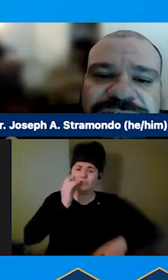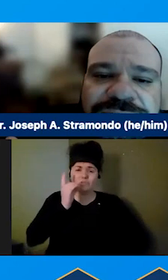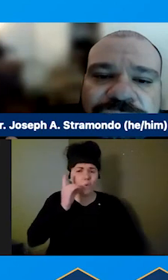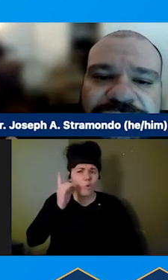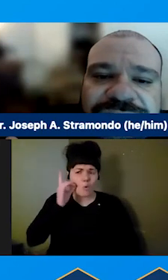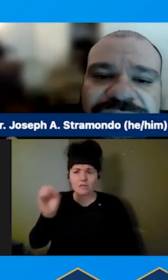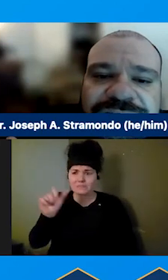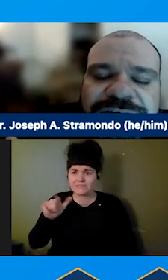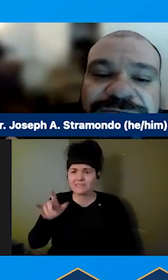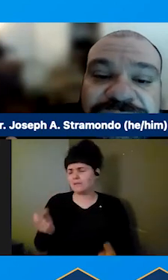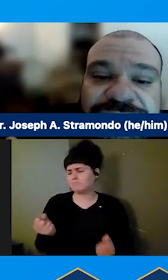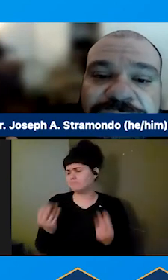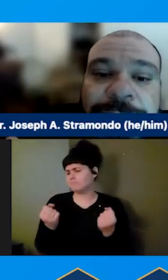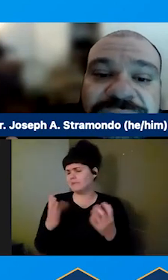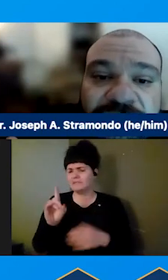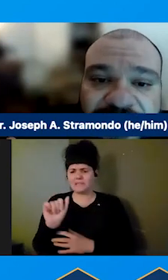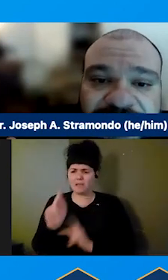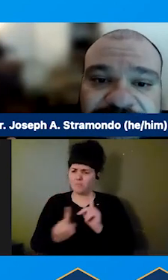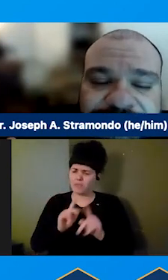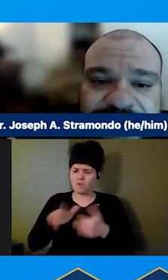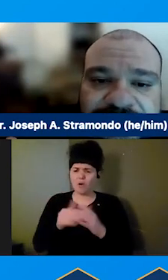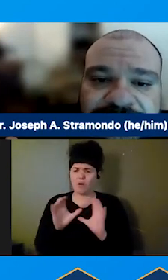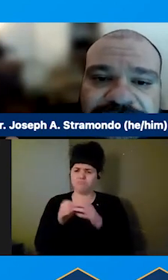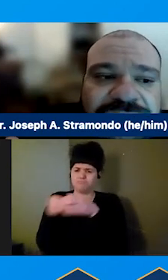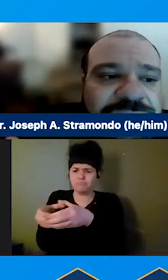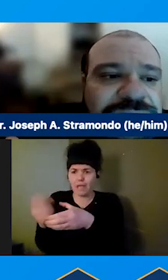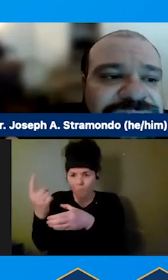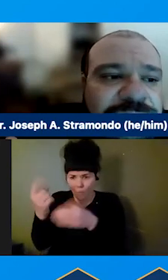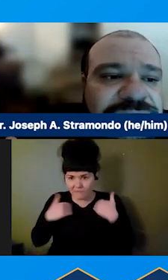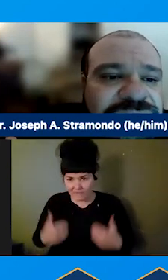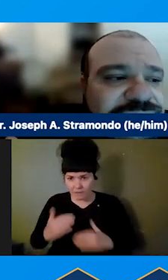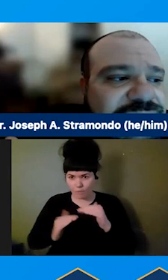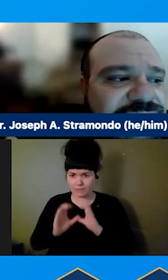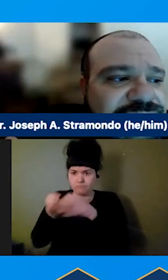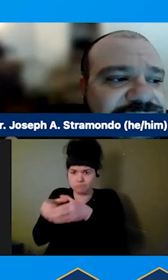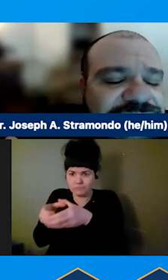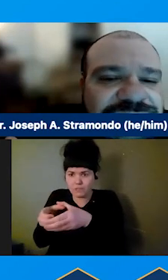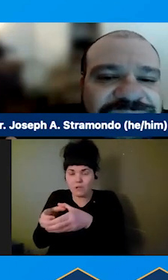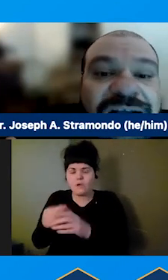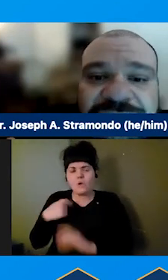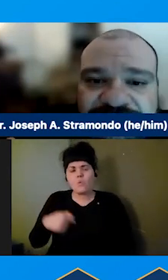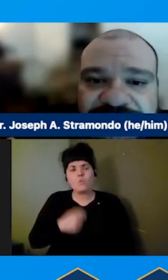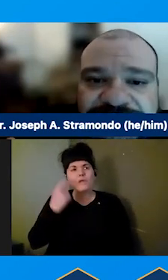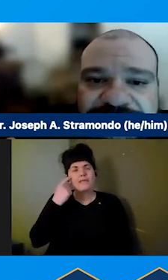people lived in one physical building, it was thought we could create these cottages,